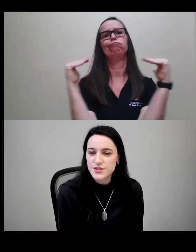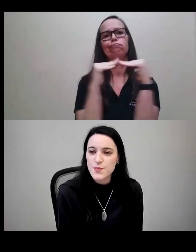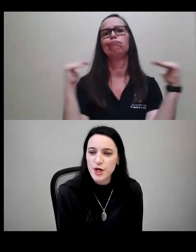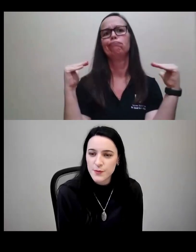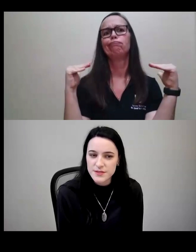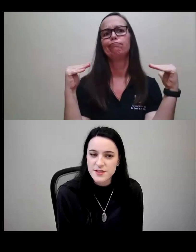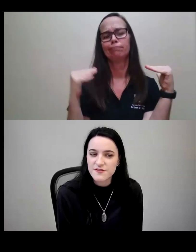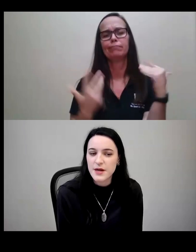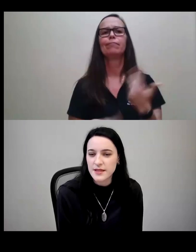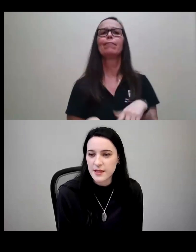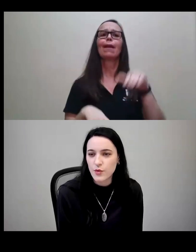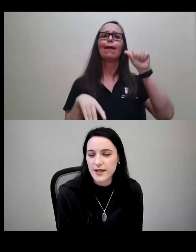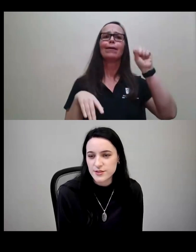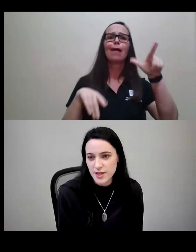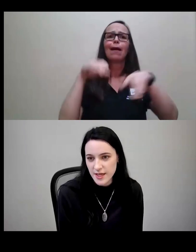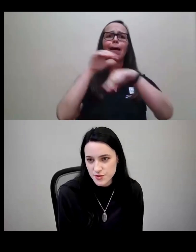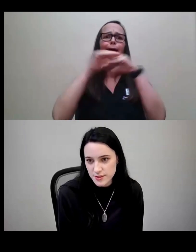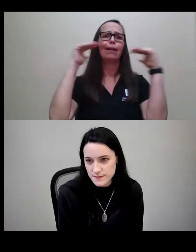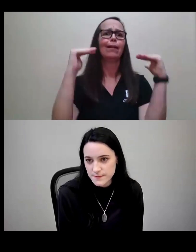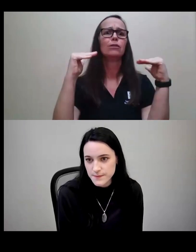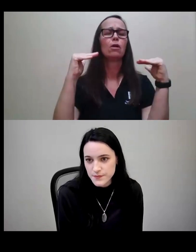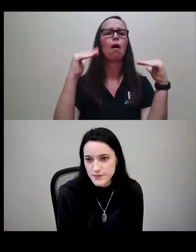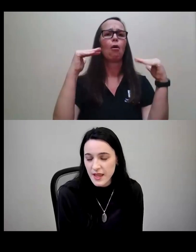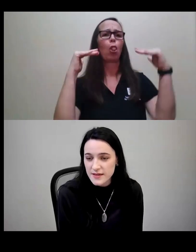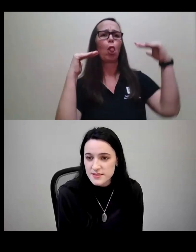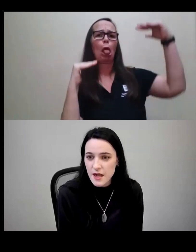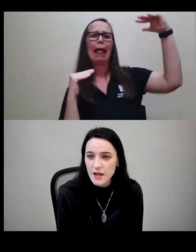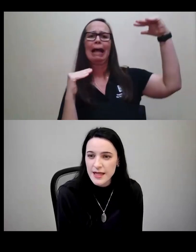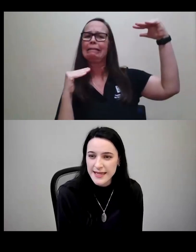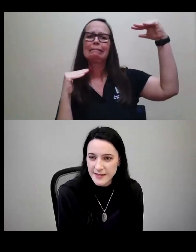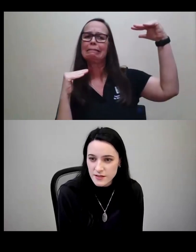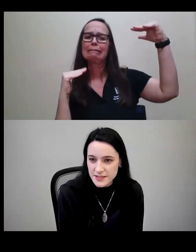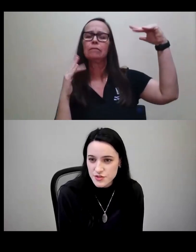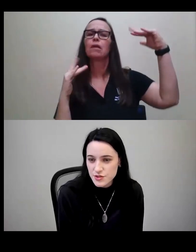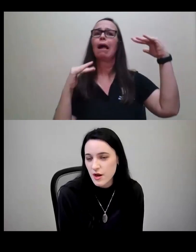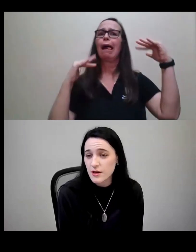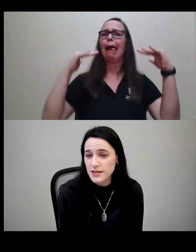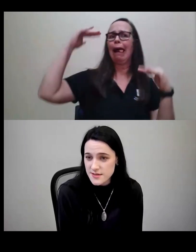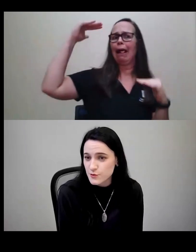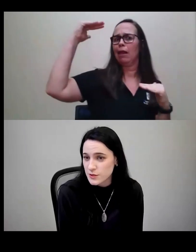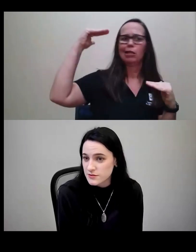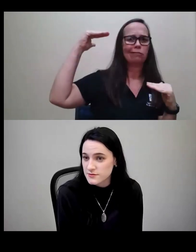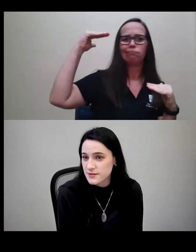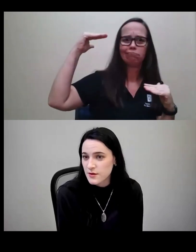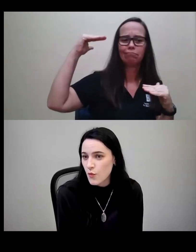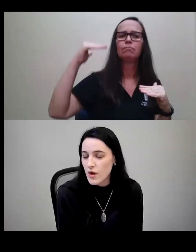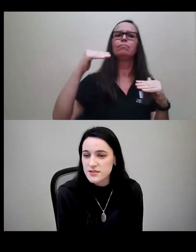But here's the purpose of bilingual education. ASL and English are equal.